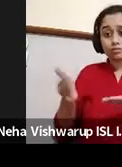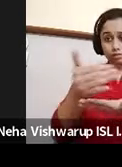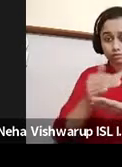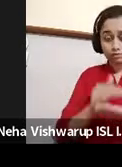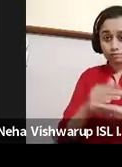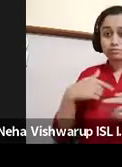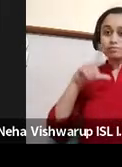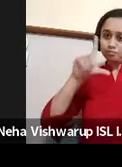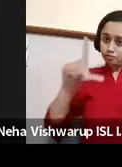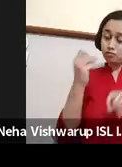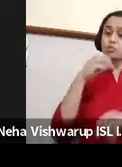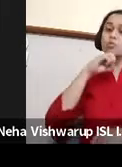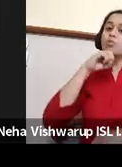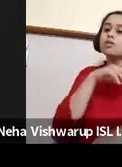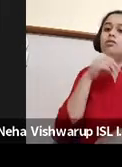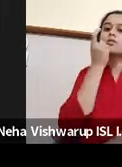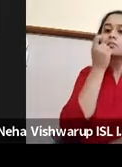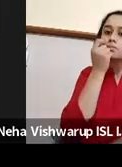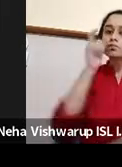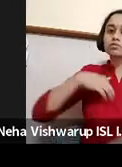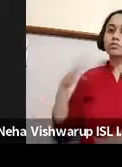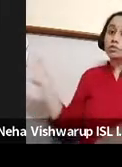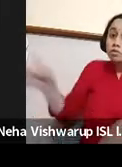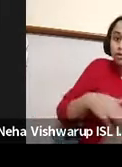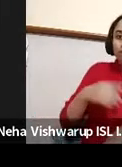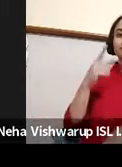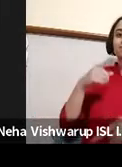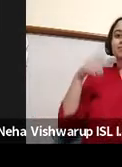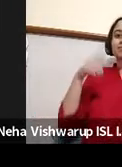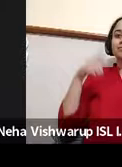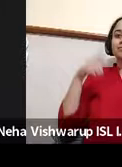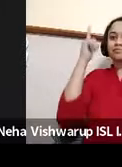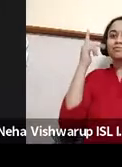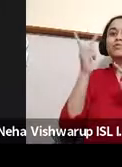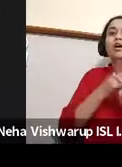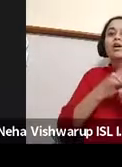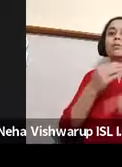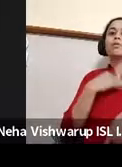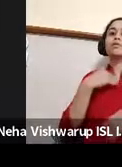of two young boys who brought their goat to the studio during Bakrid the goat is adorned in